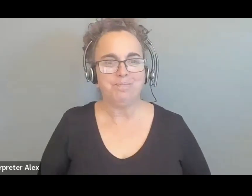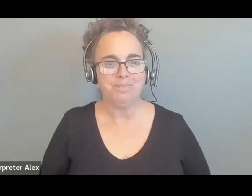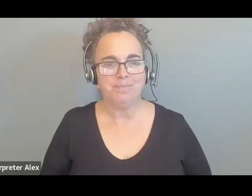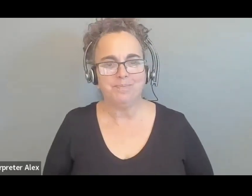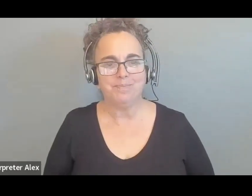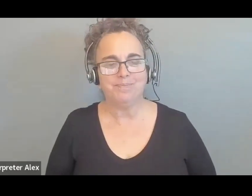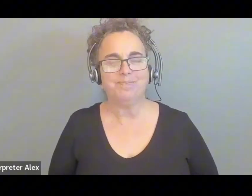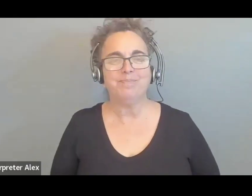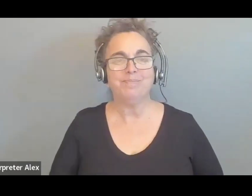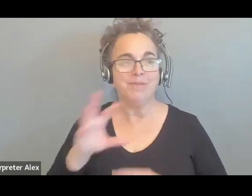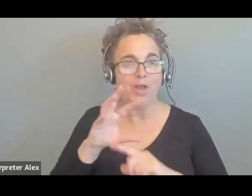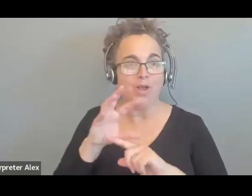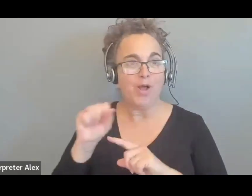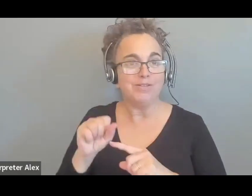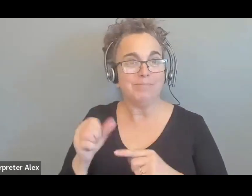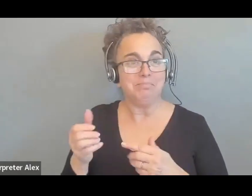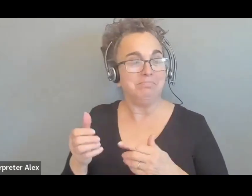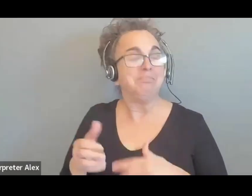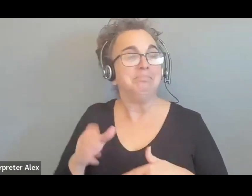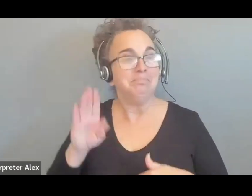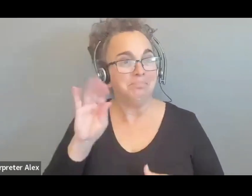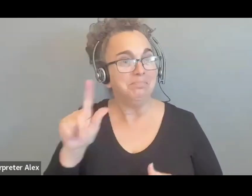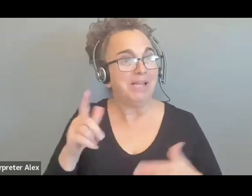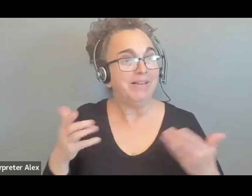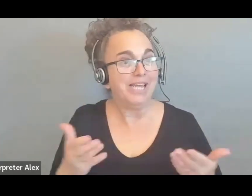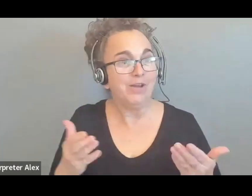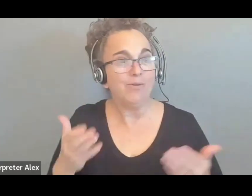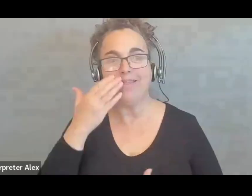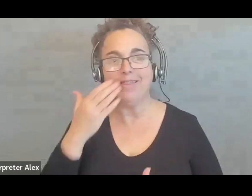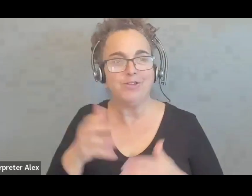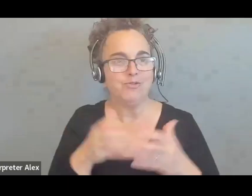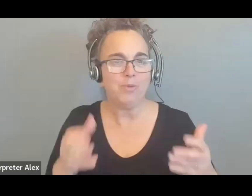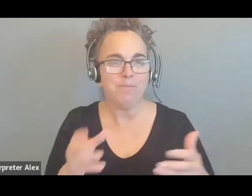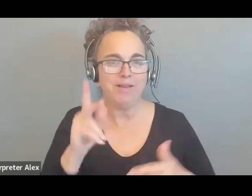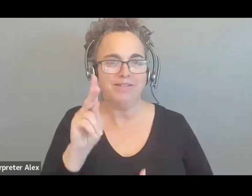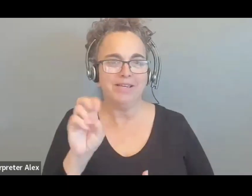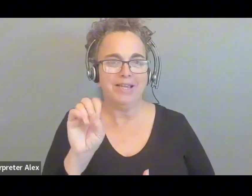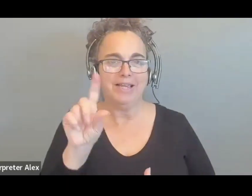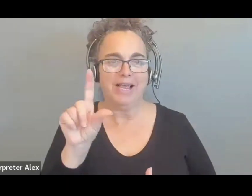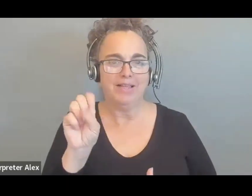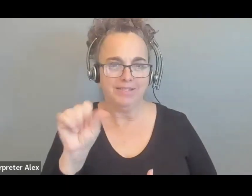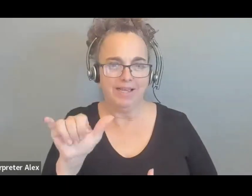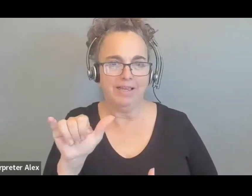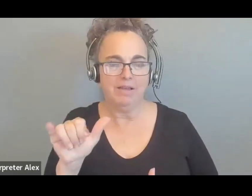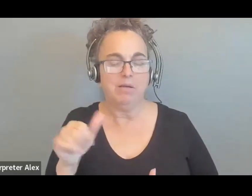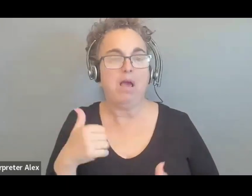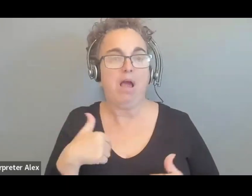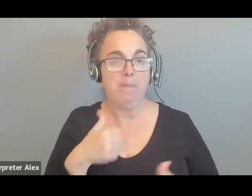Awesome. Bill here, thank you so much Kelsey. I've been in this accessibility